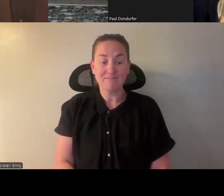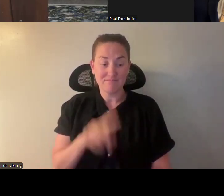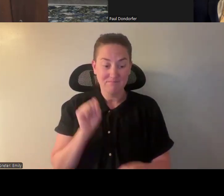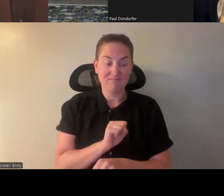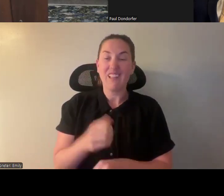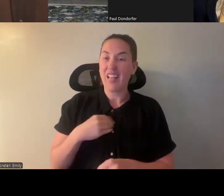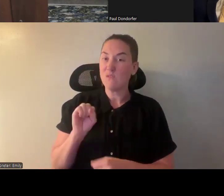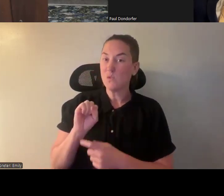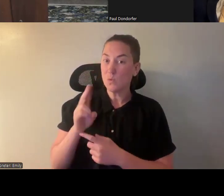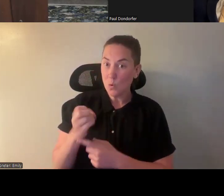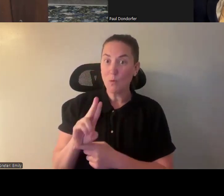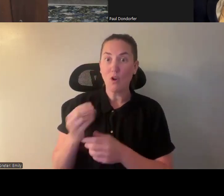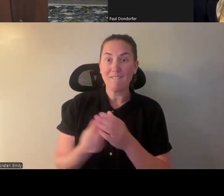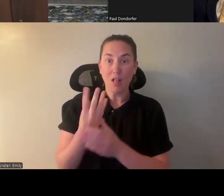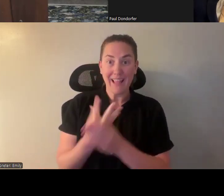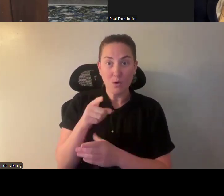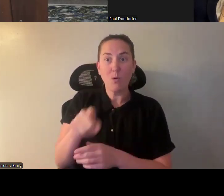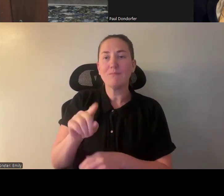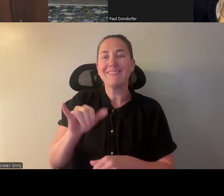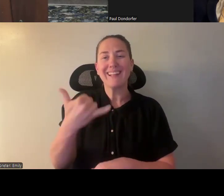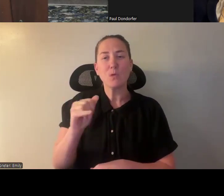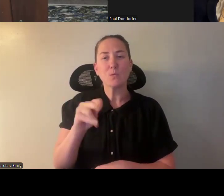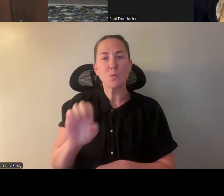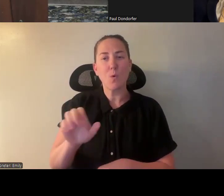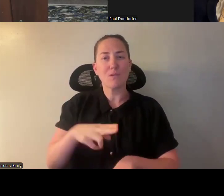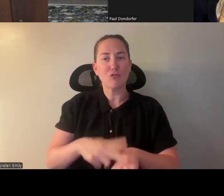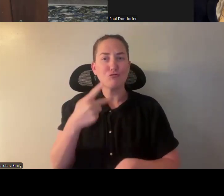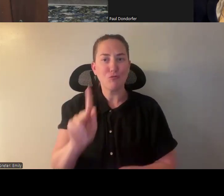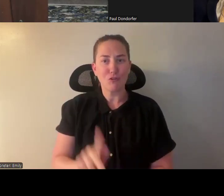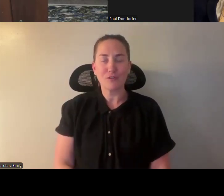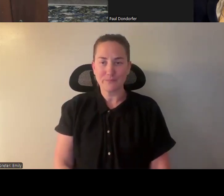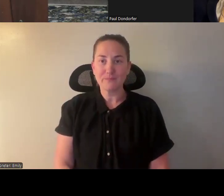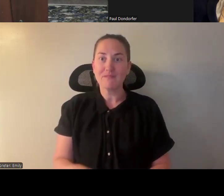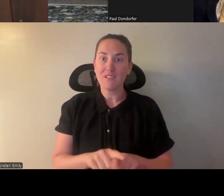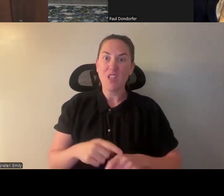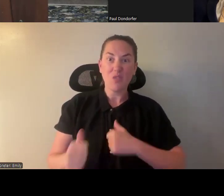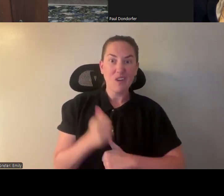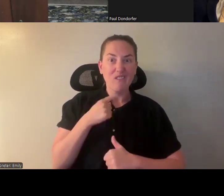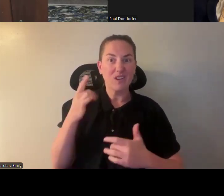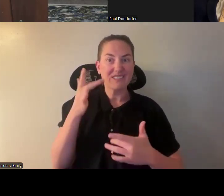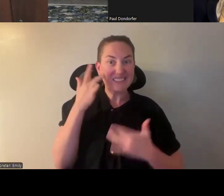in Yellowstone National Park The threat of disease and pandemics The threat of nuclear